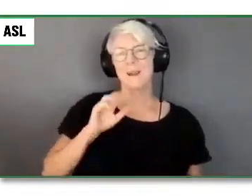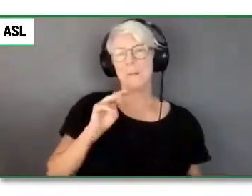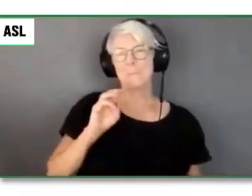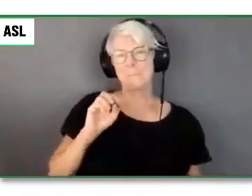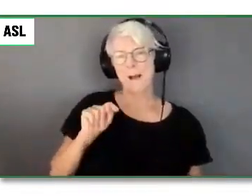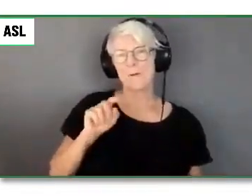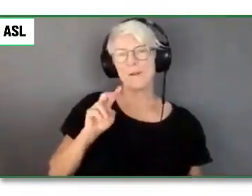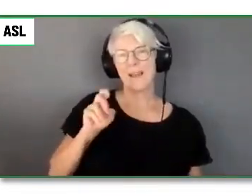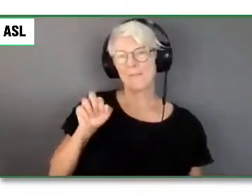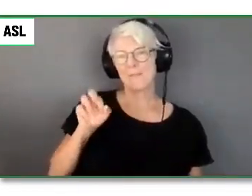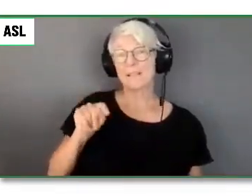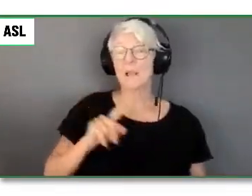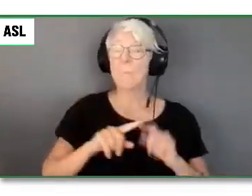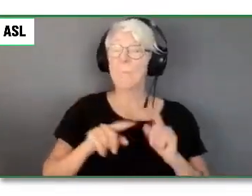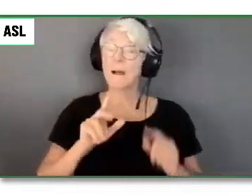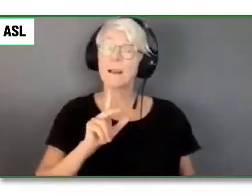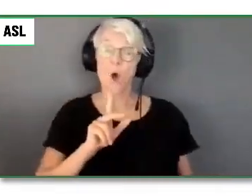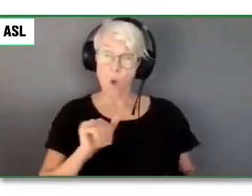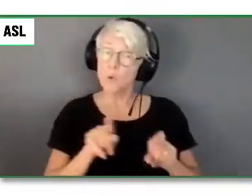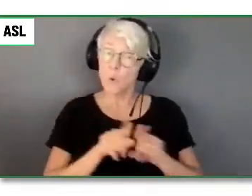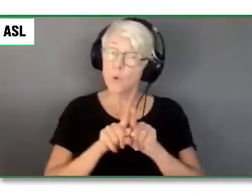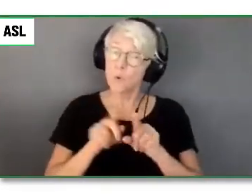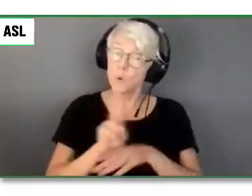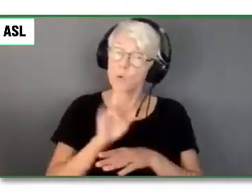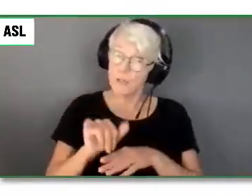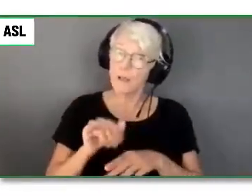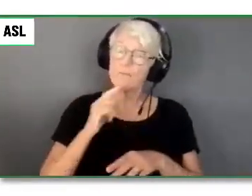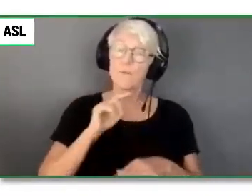Please play the video.